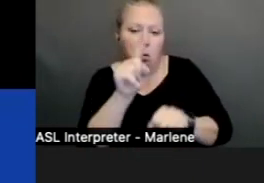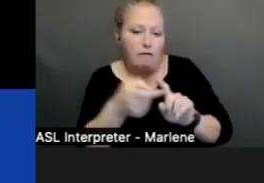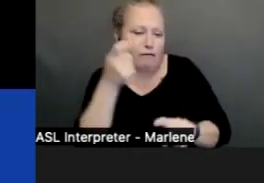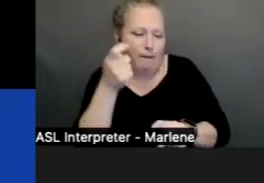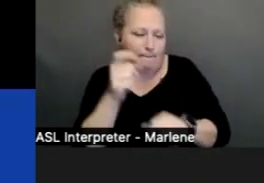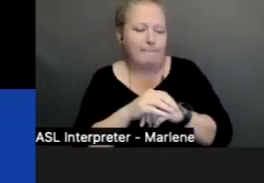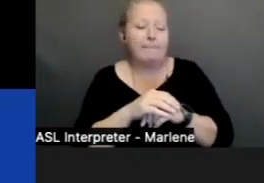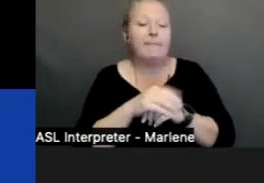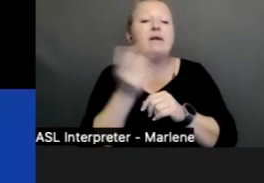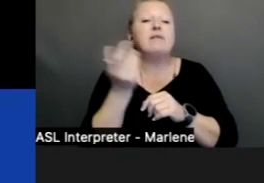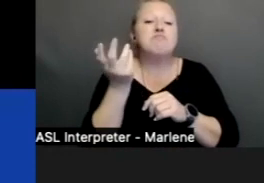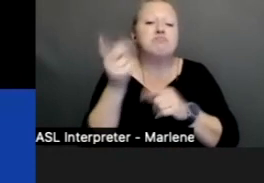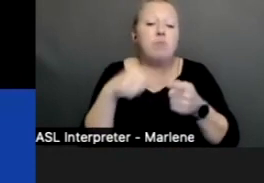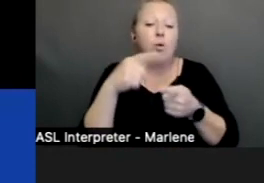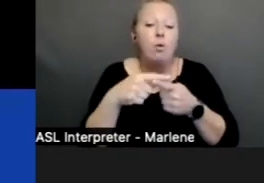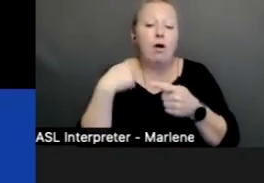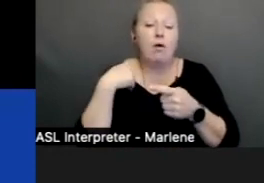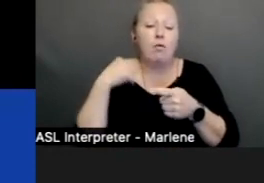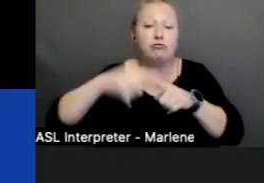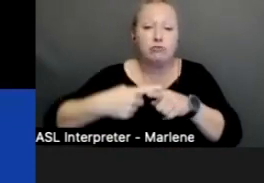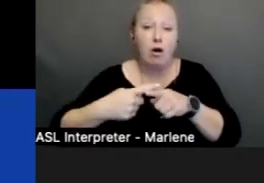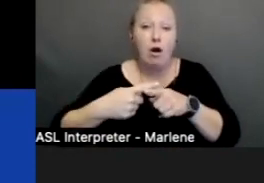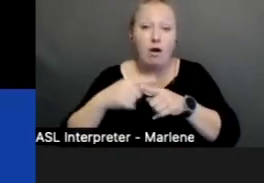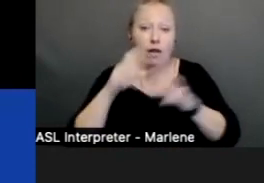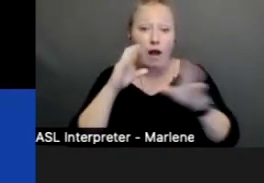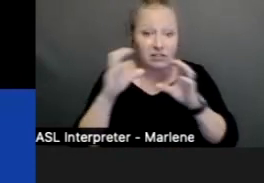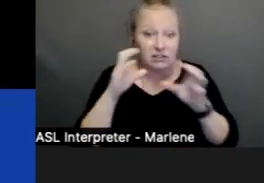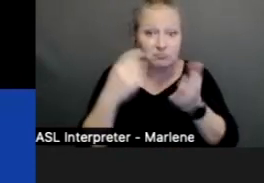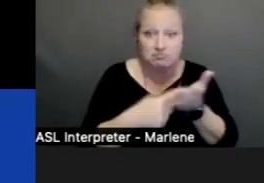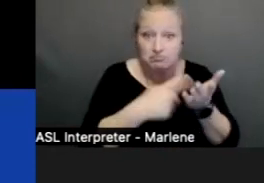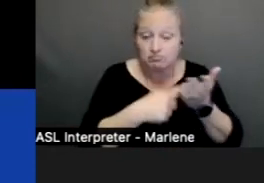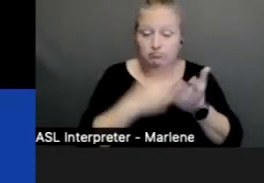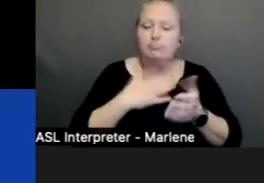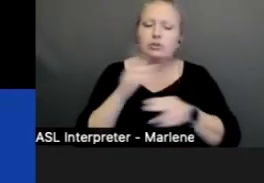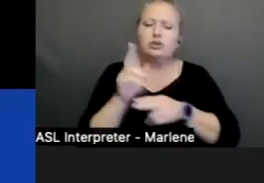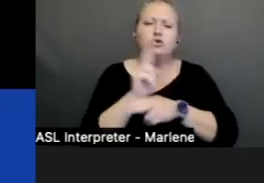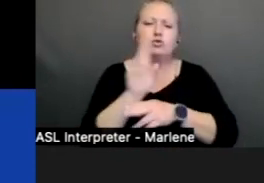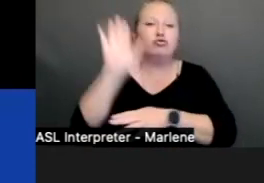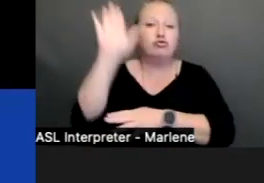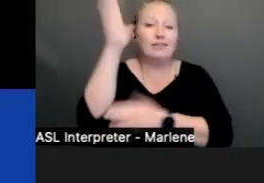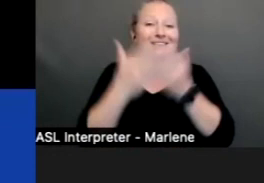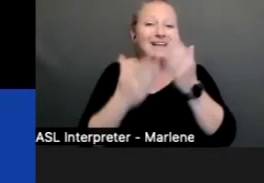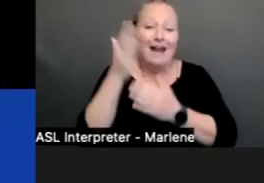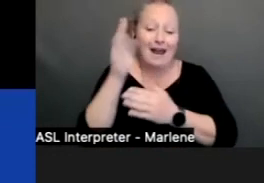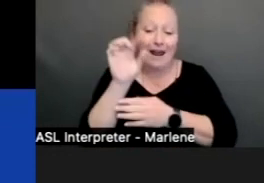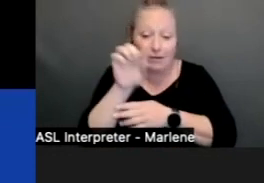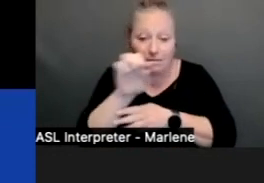When we get to the conversation piece of it today, please use the raise hand feature in